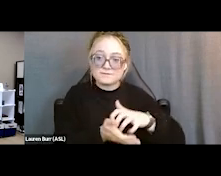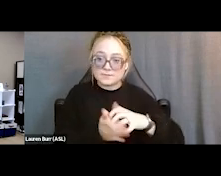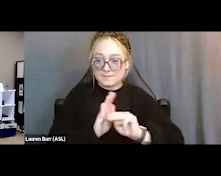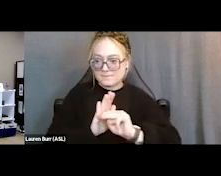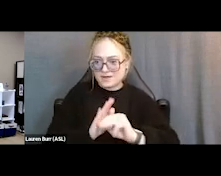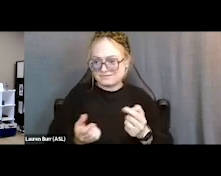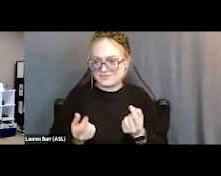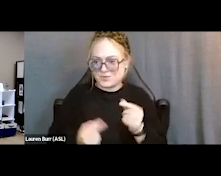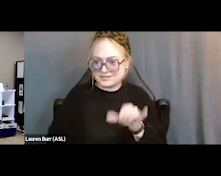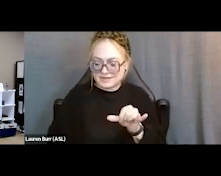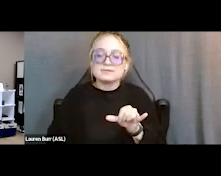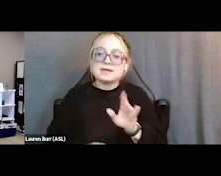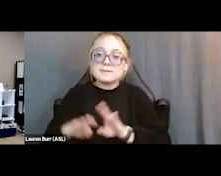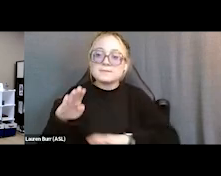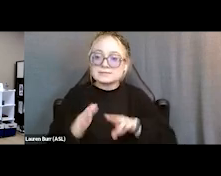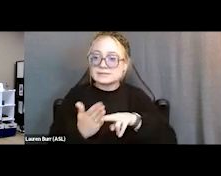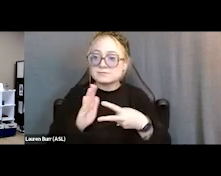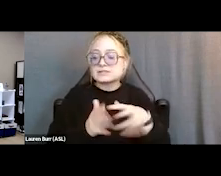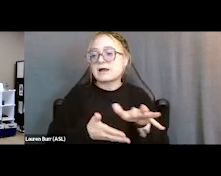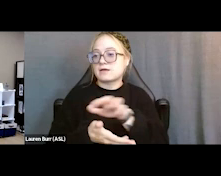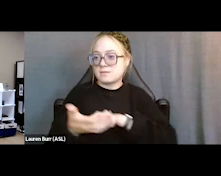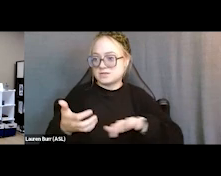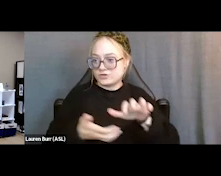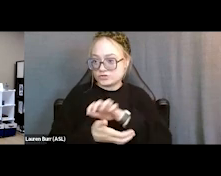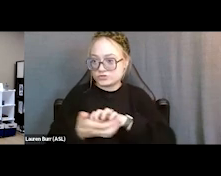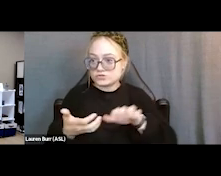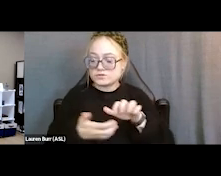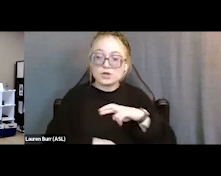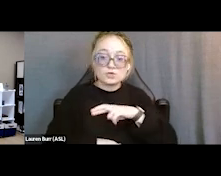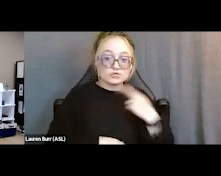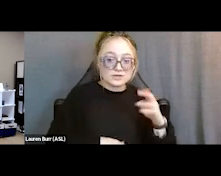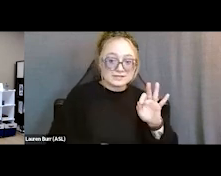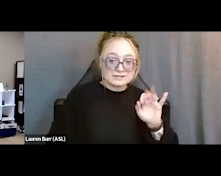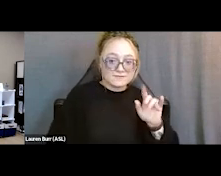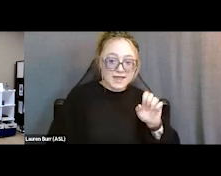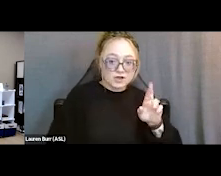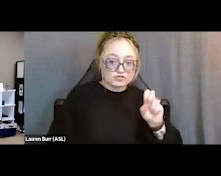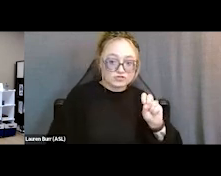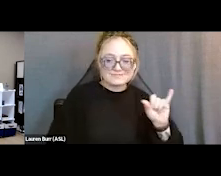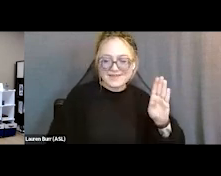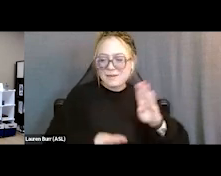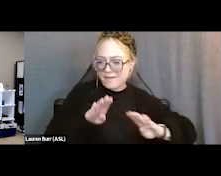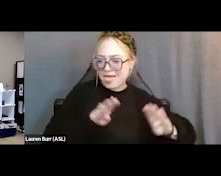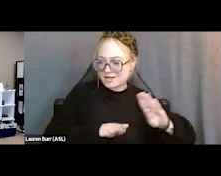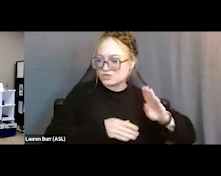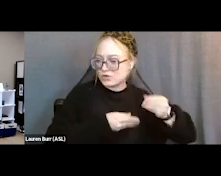just meaning that a combination of risk factors like biological risk factors like family history